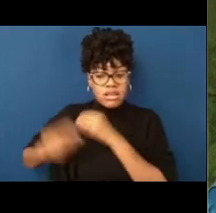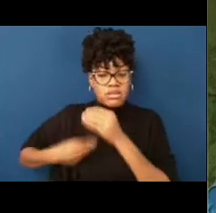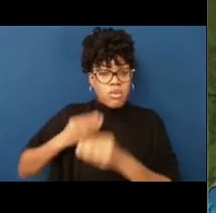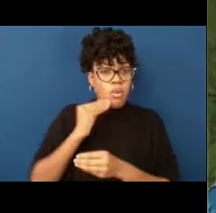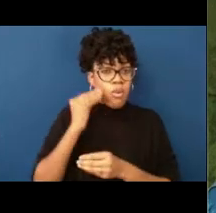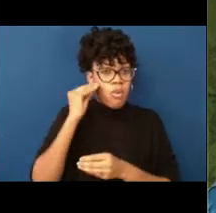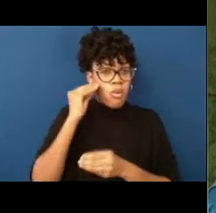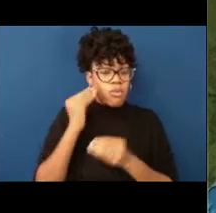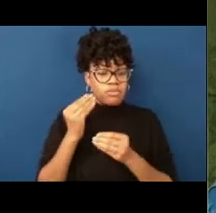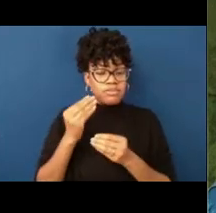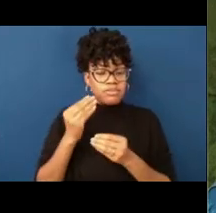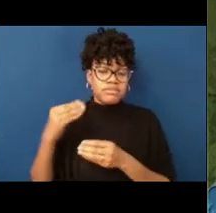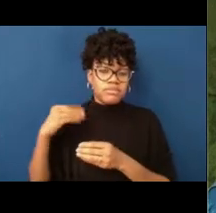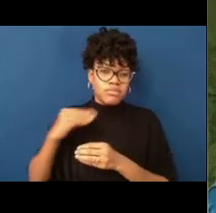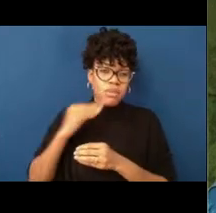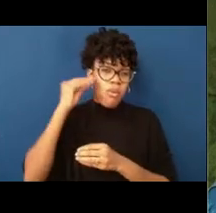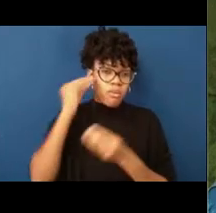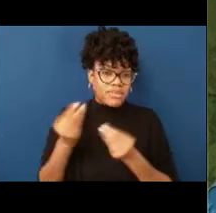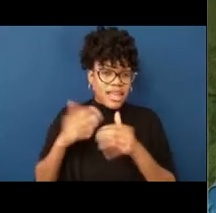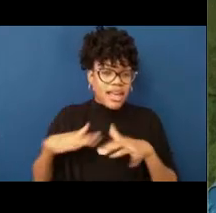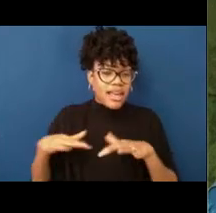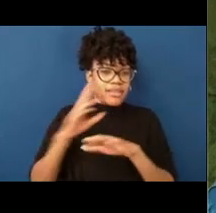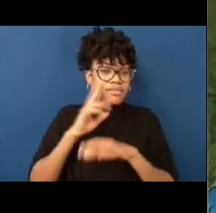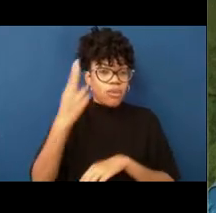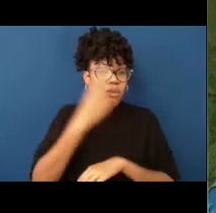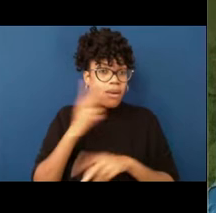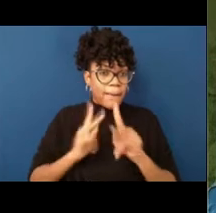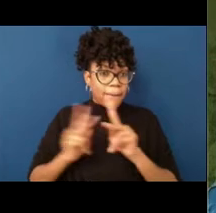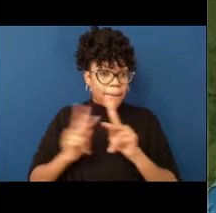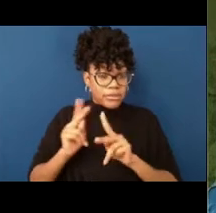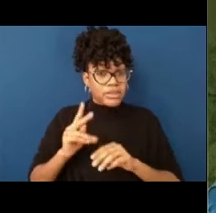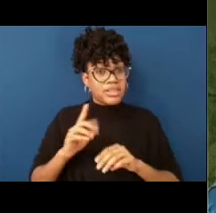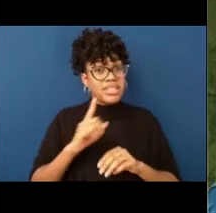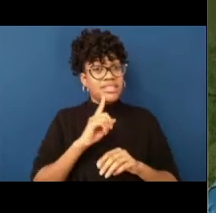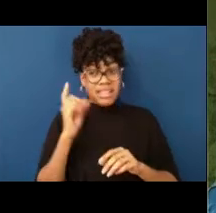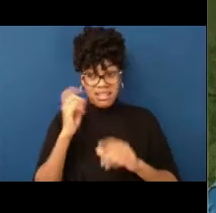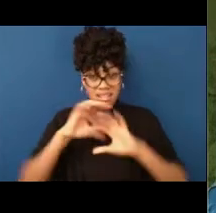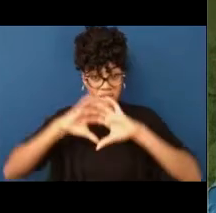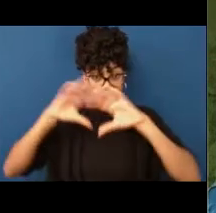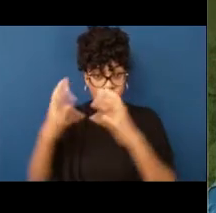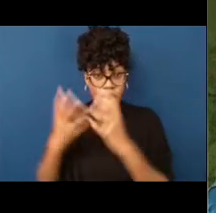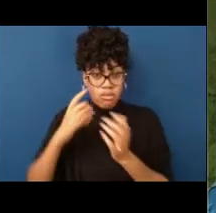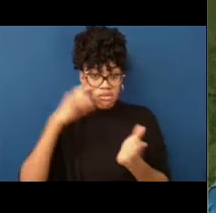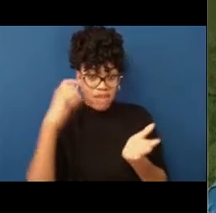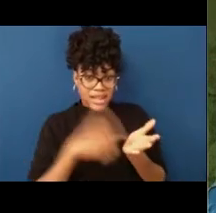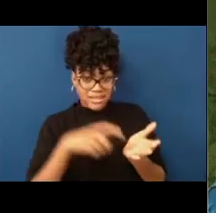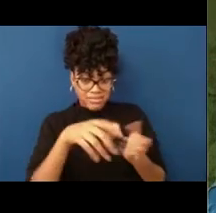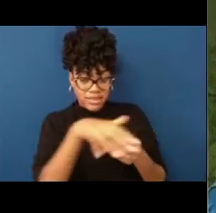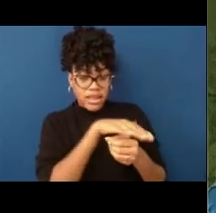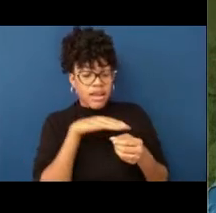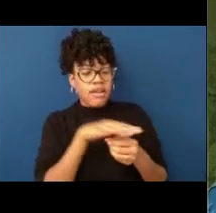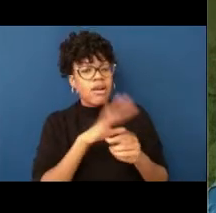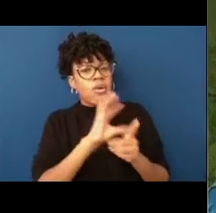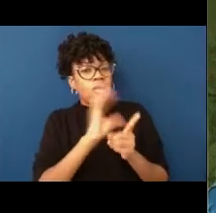and is internationally recognized as a UNESCO cultural and natural world heritage site.